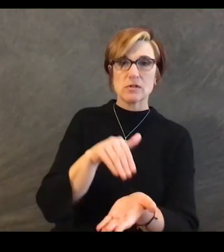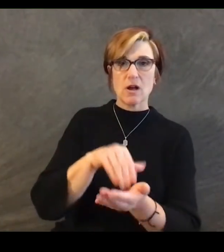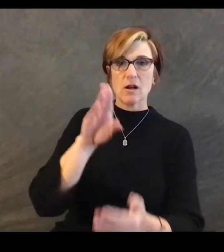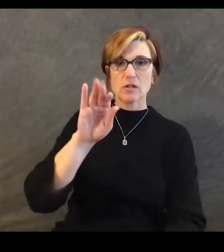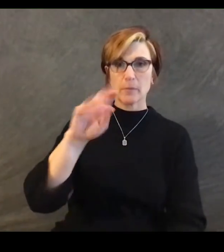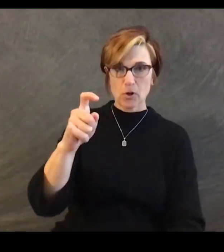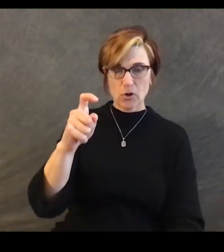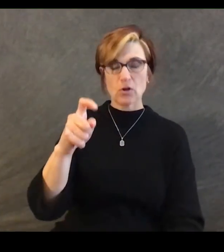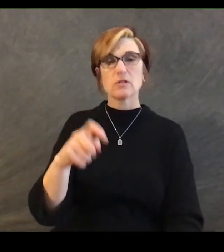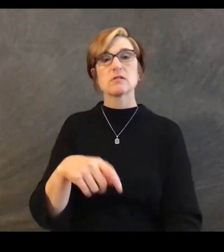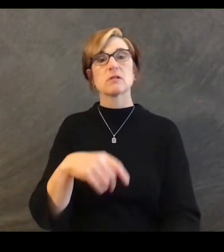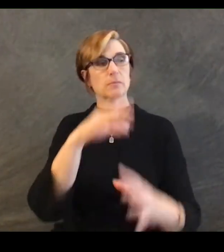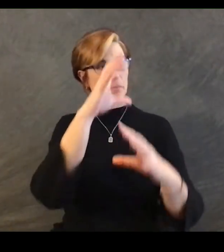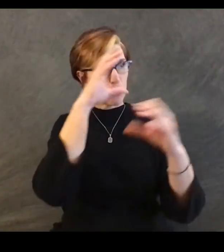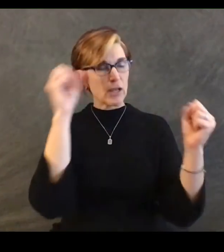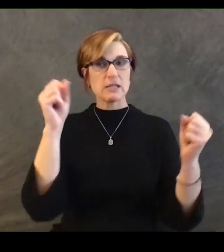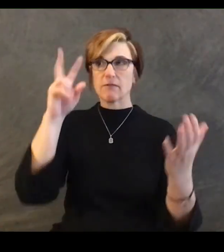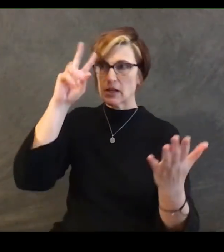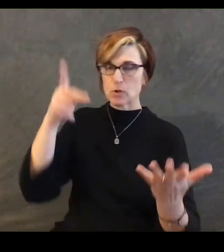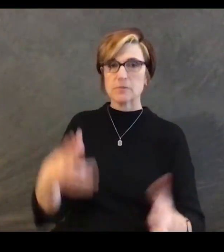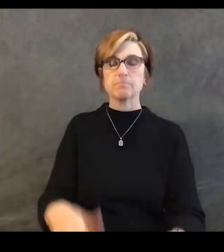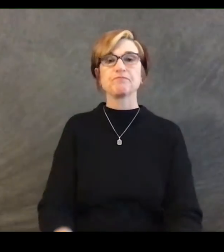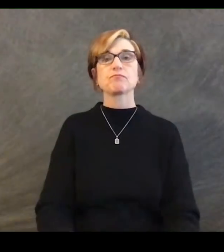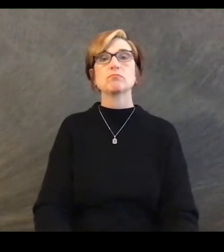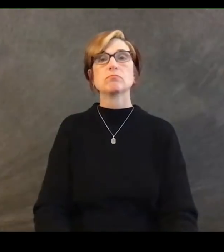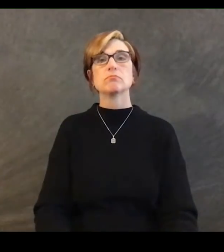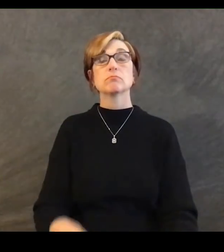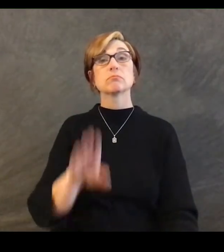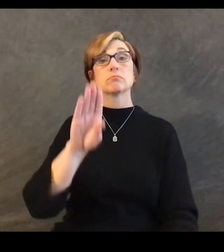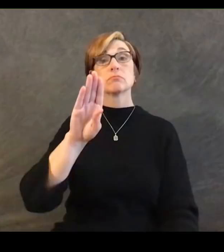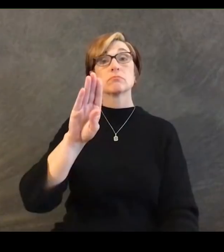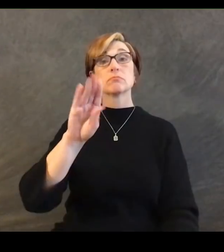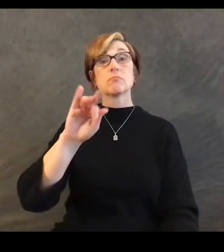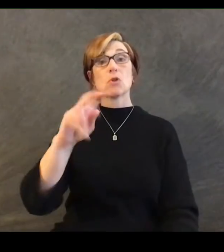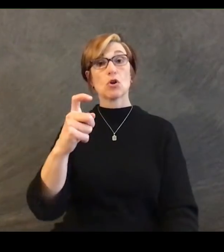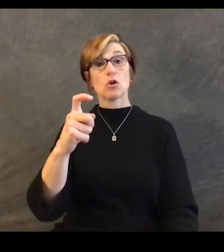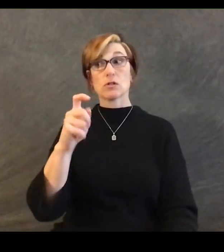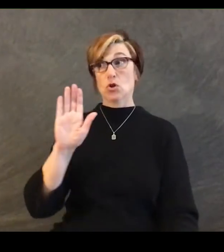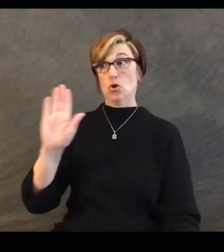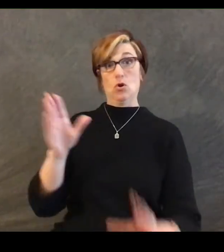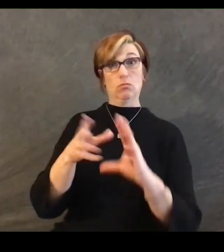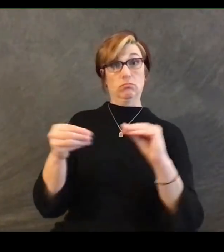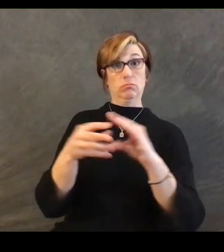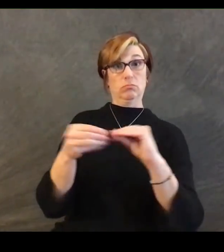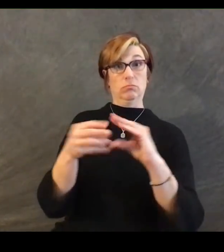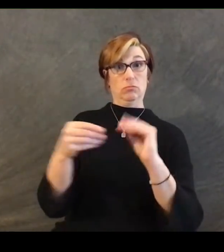so what dr. Burks has really said very simply is that there are really two